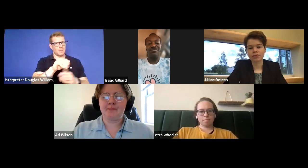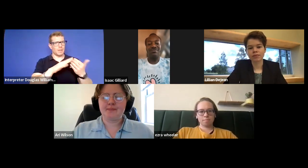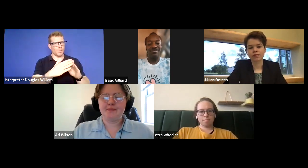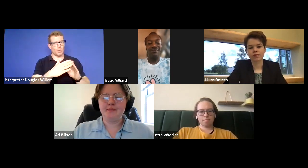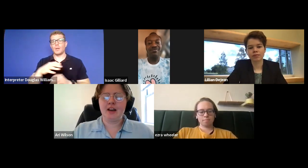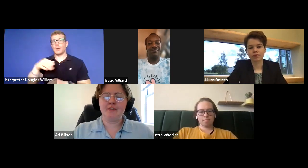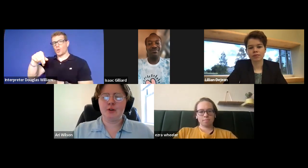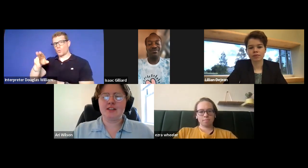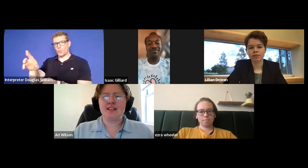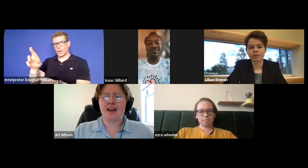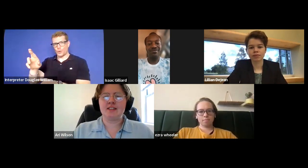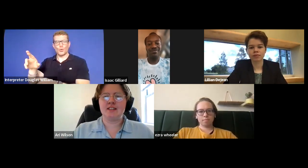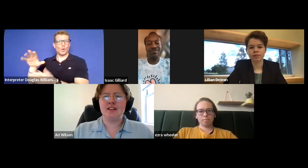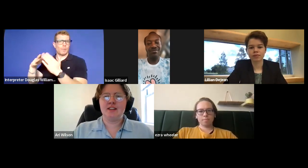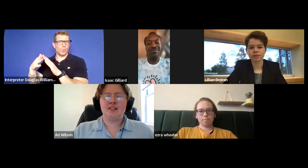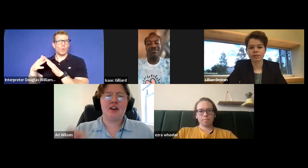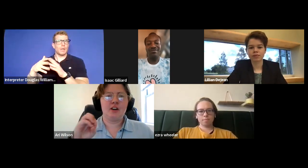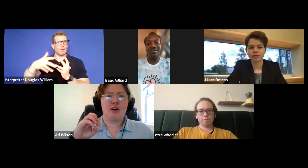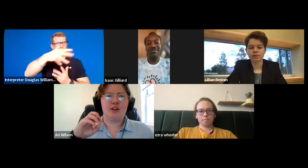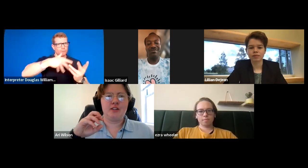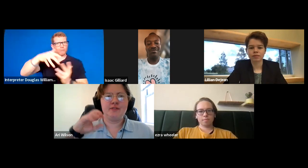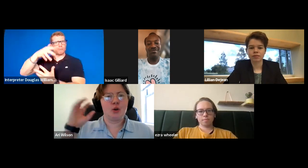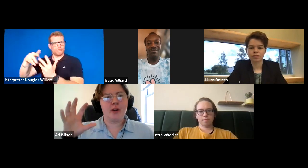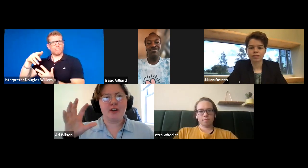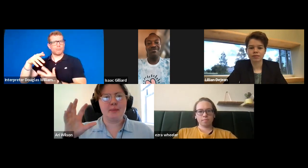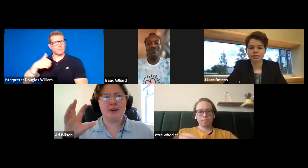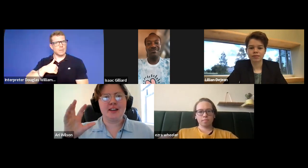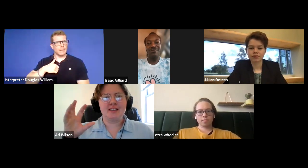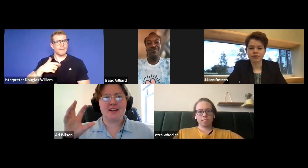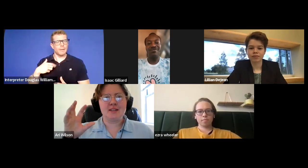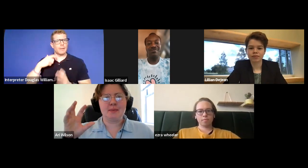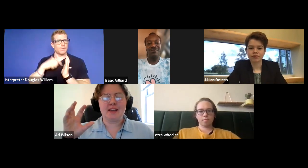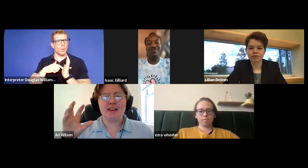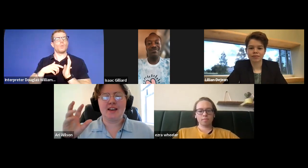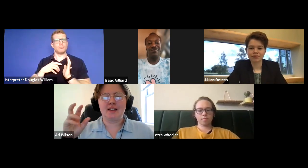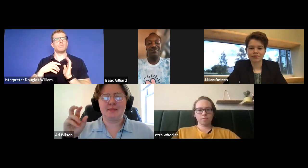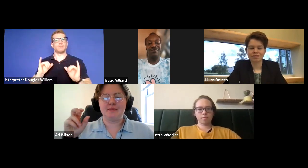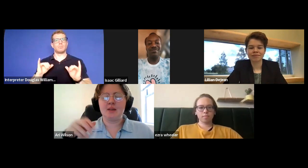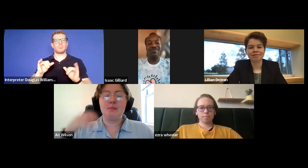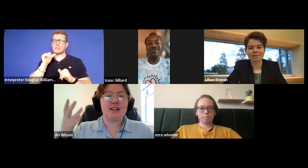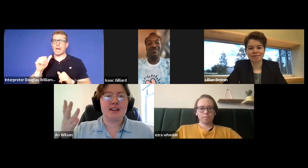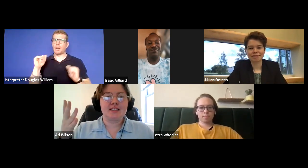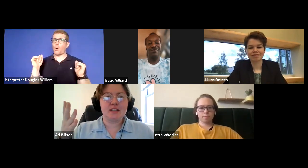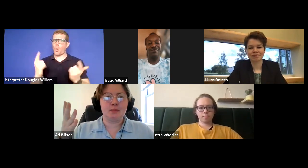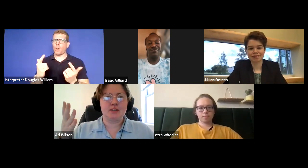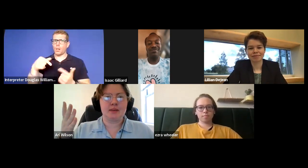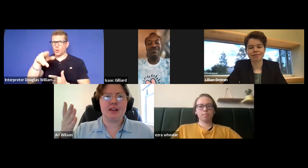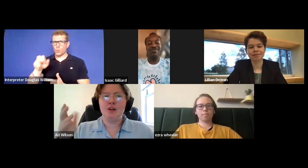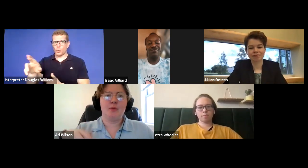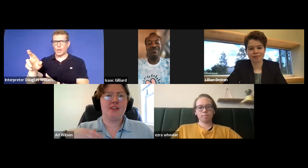I've noticed that not all queer communities tend to be completely accessible to me.